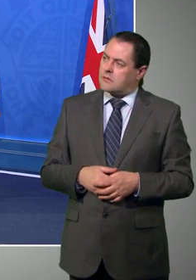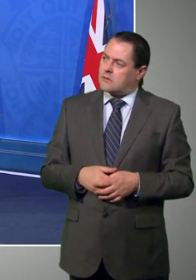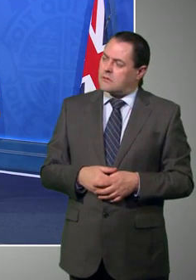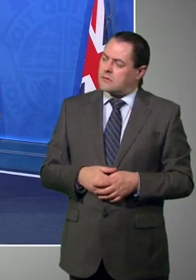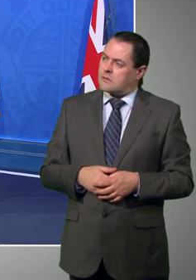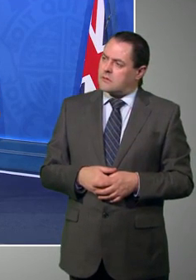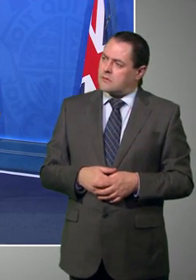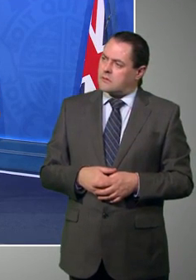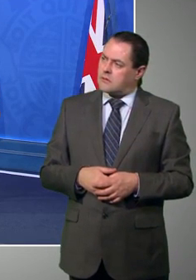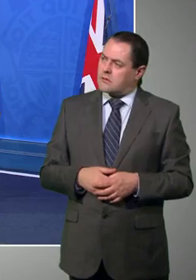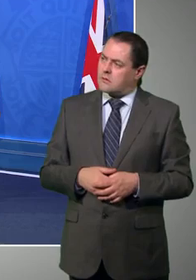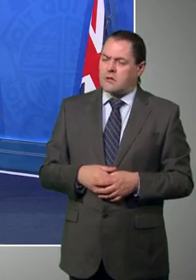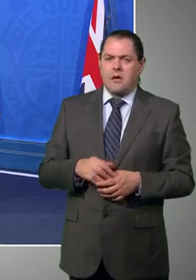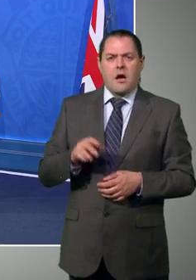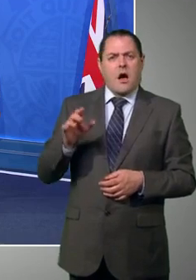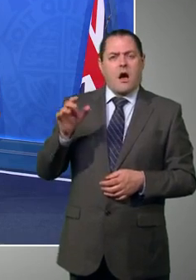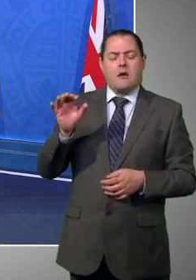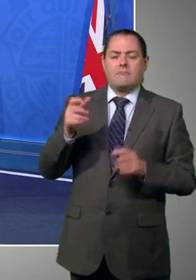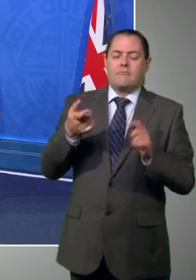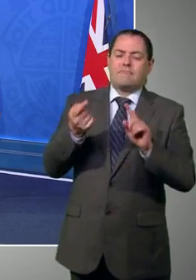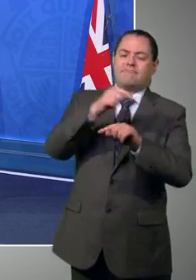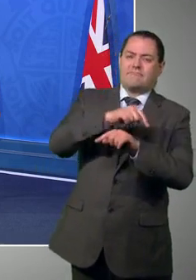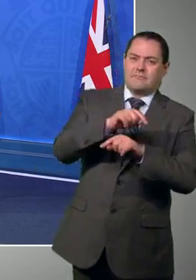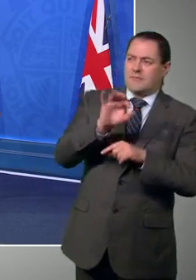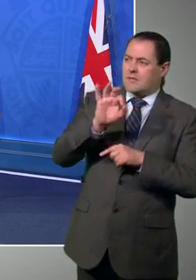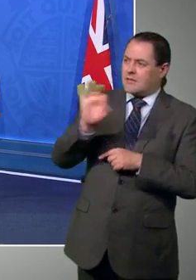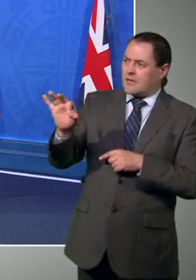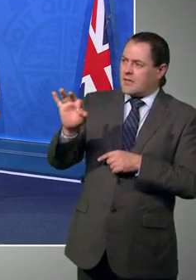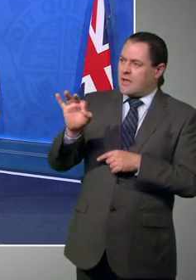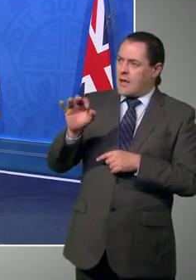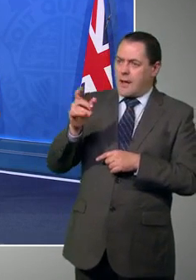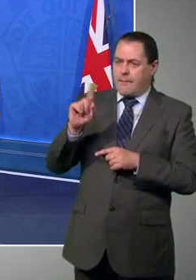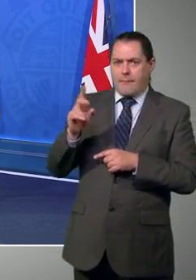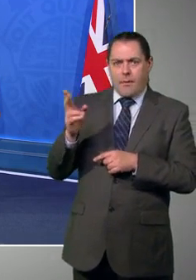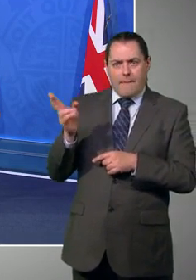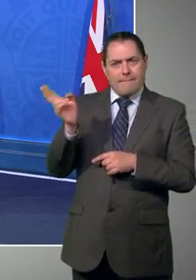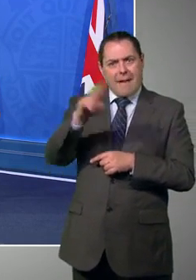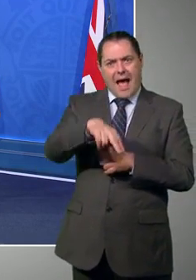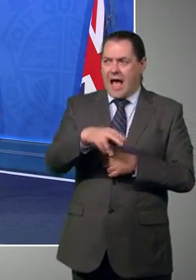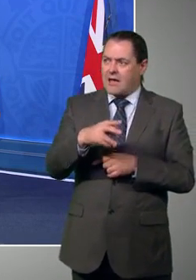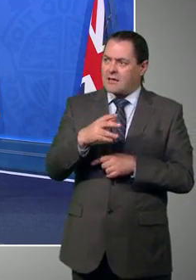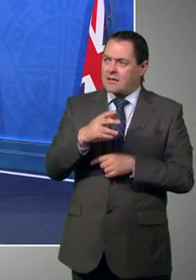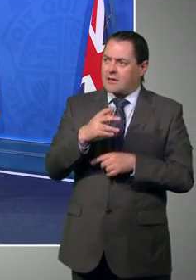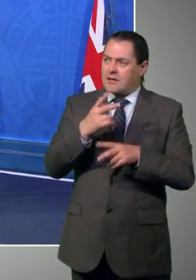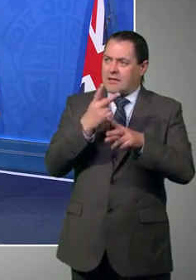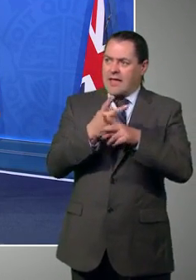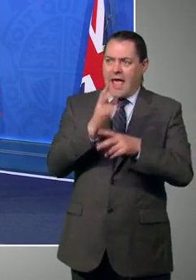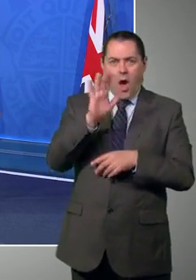people to care homes untested did happen during April and is